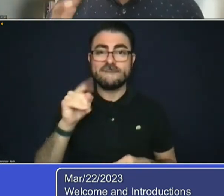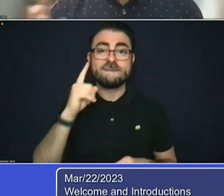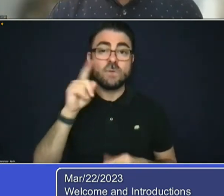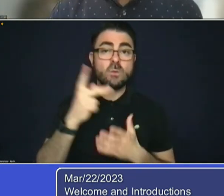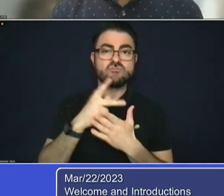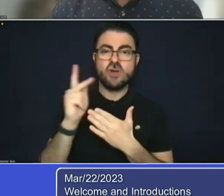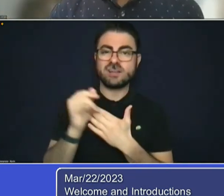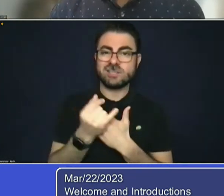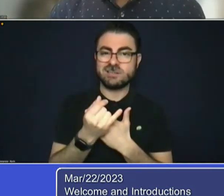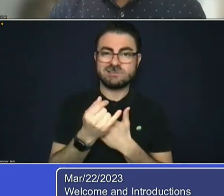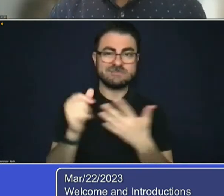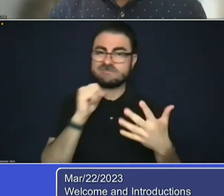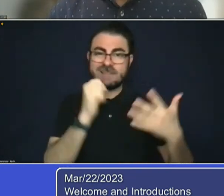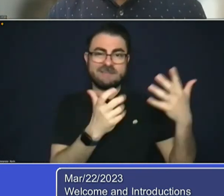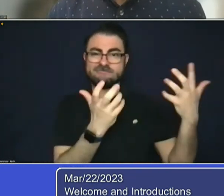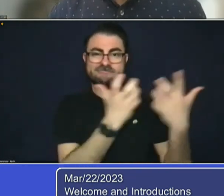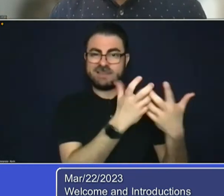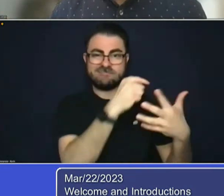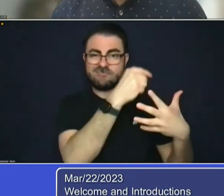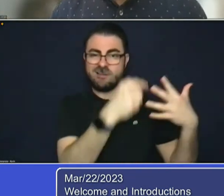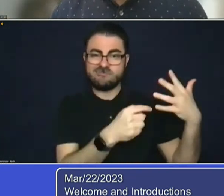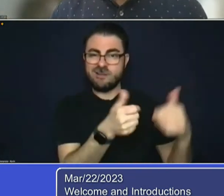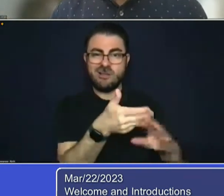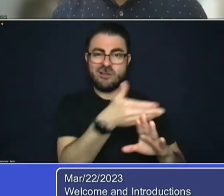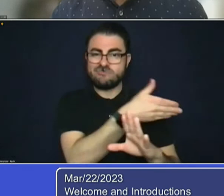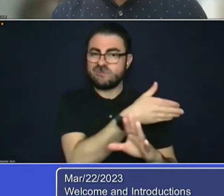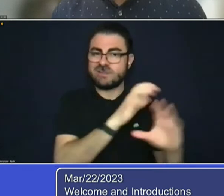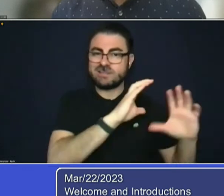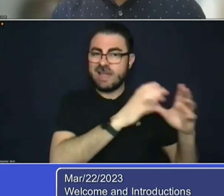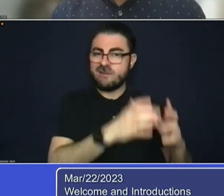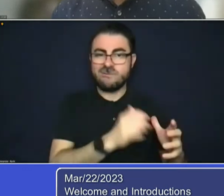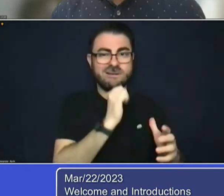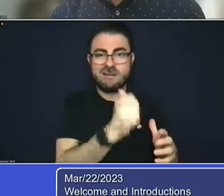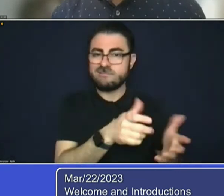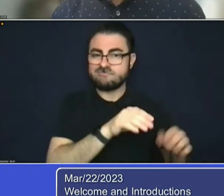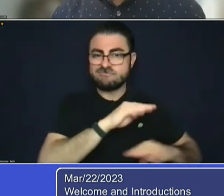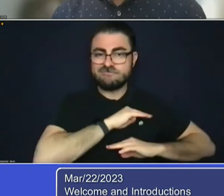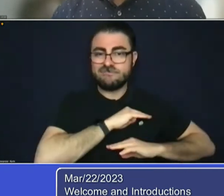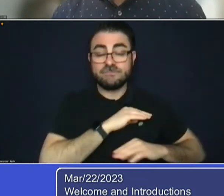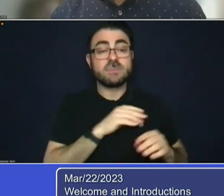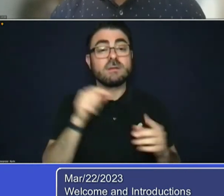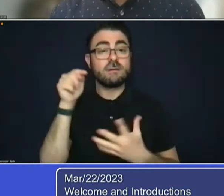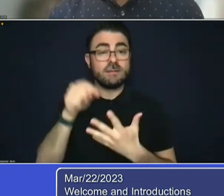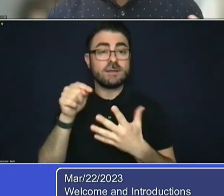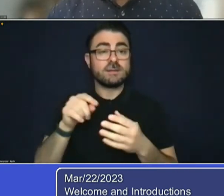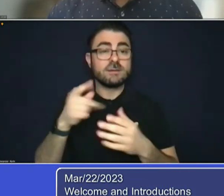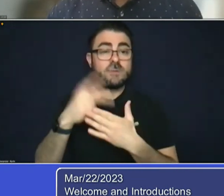COMMUNITY RESPONSIVE GRANTS FOR